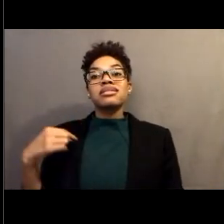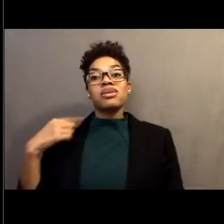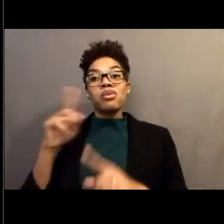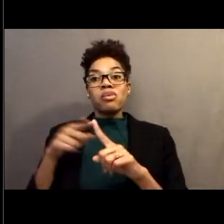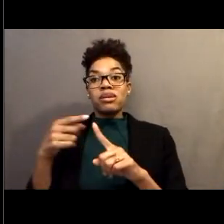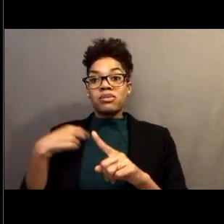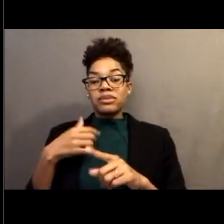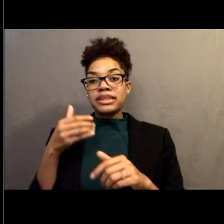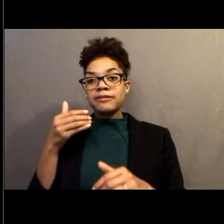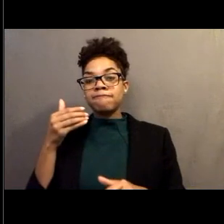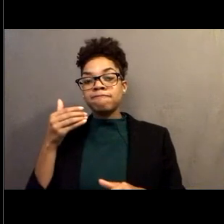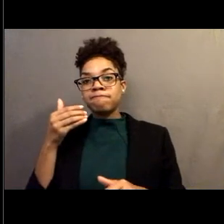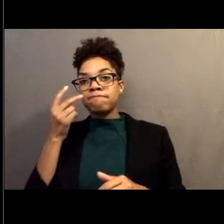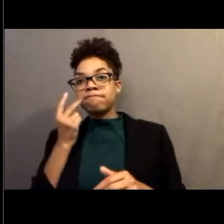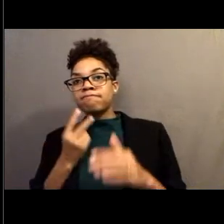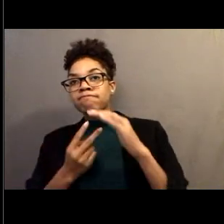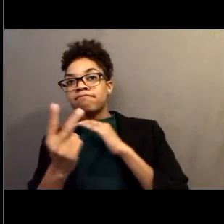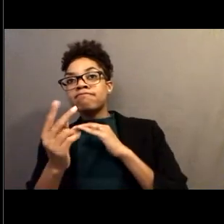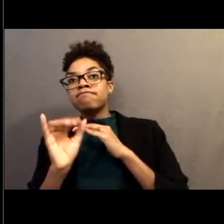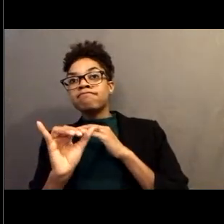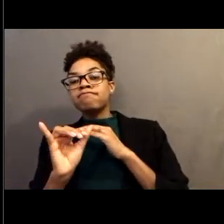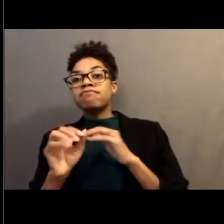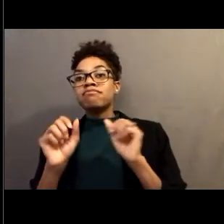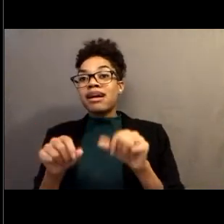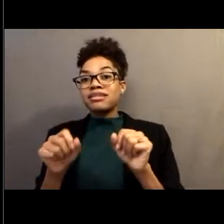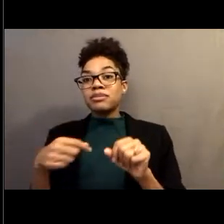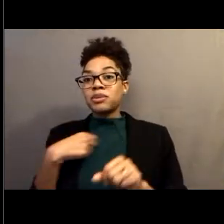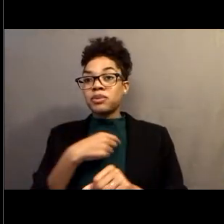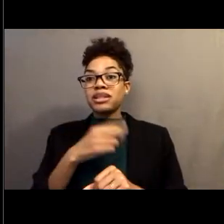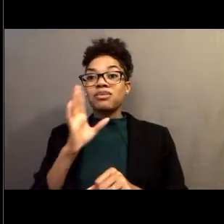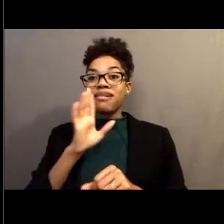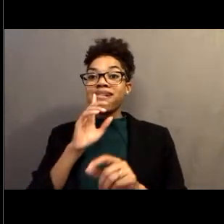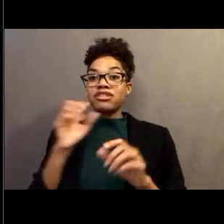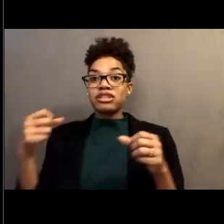When the probability gets high enough that we might actually hit another satellite, we have to move.